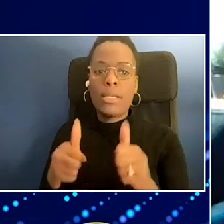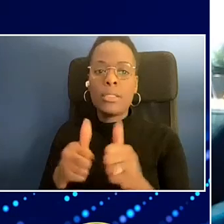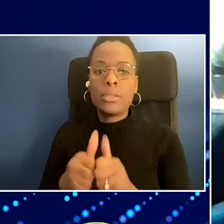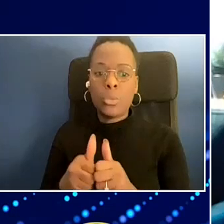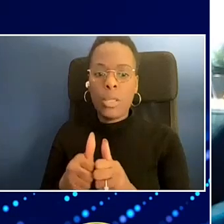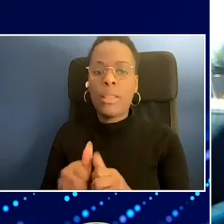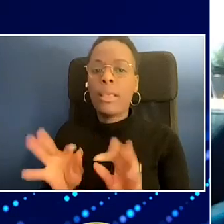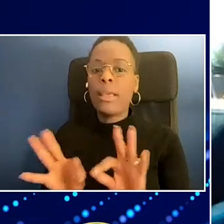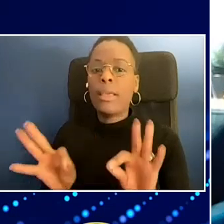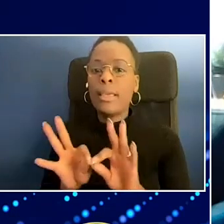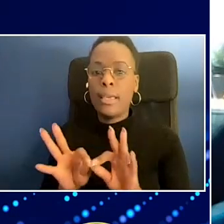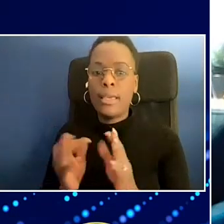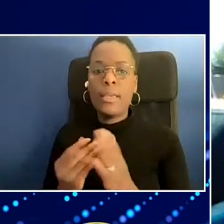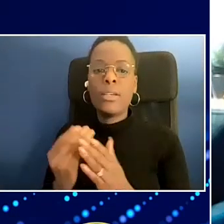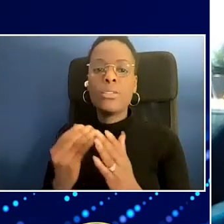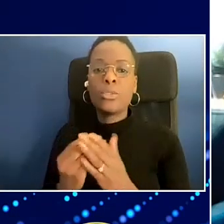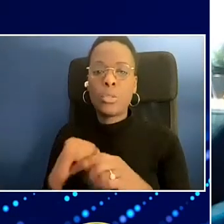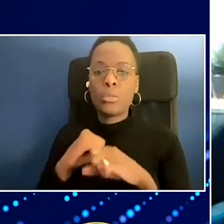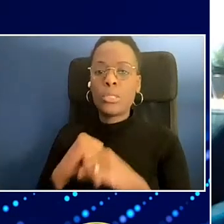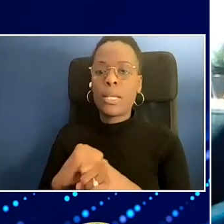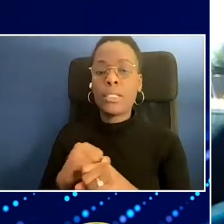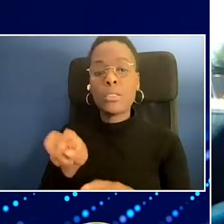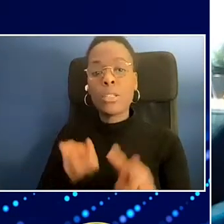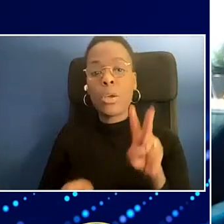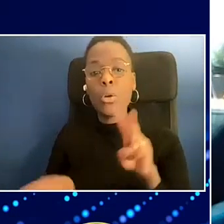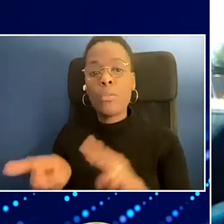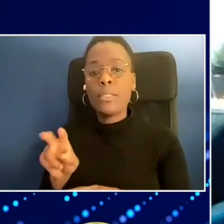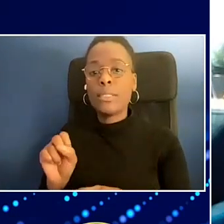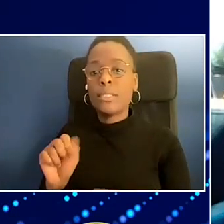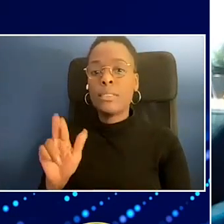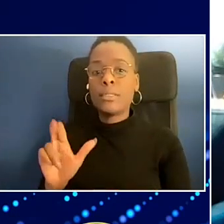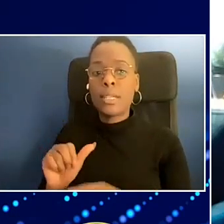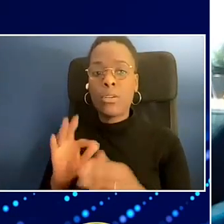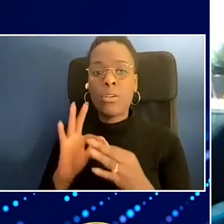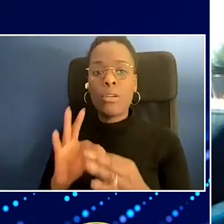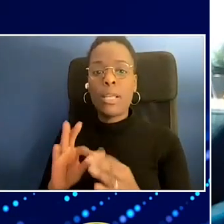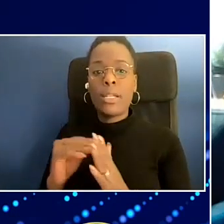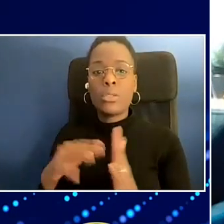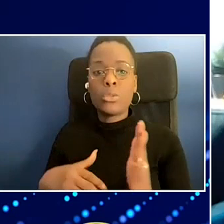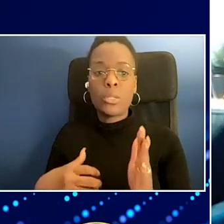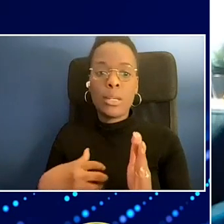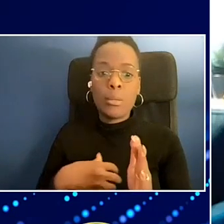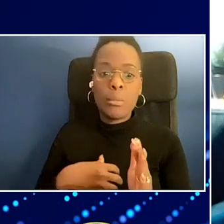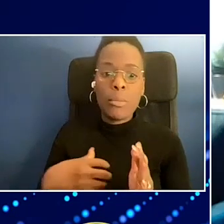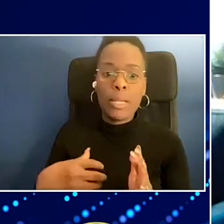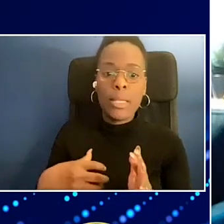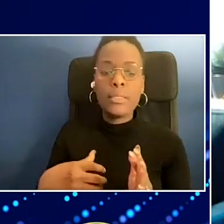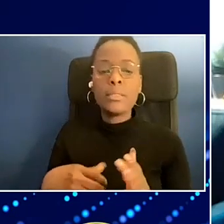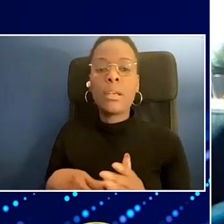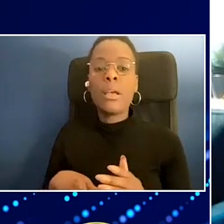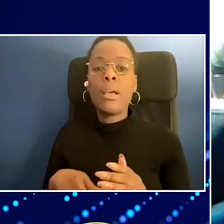student complaints and serve as a resource for students who have questions or concerns. The State Portal entity is also